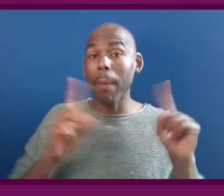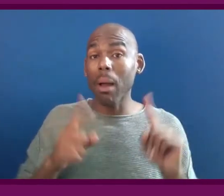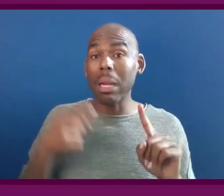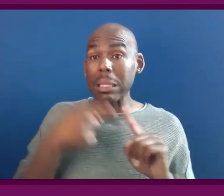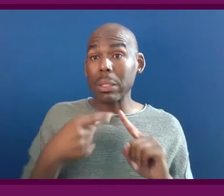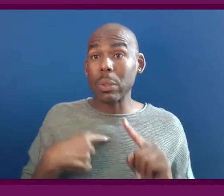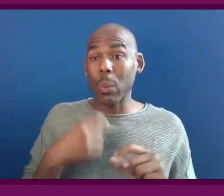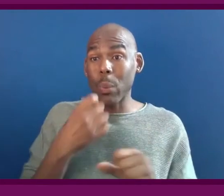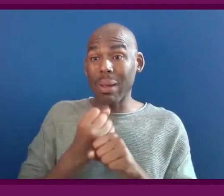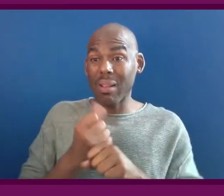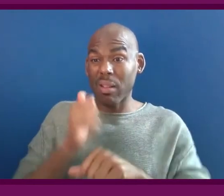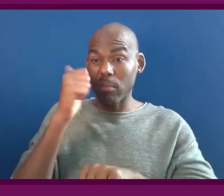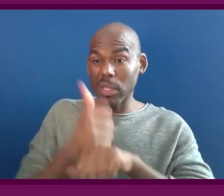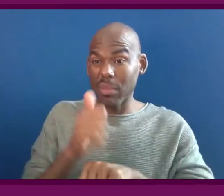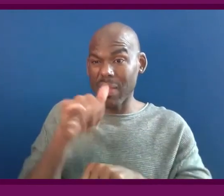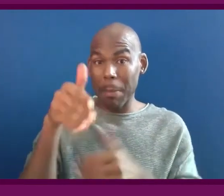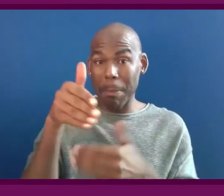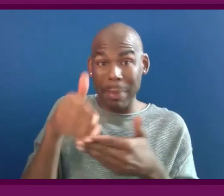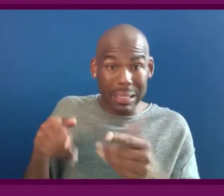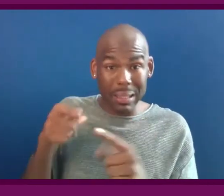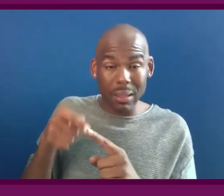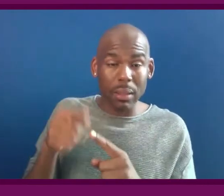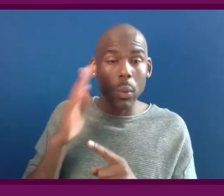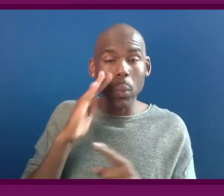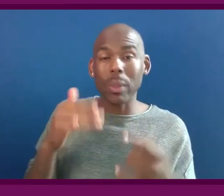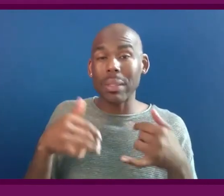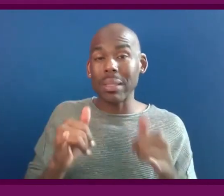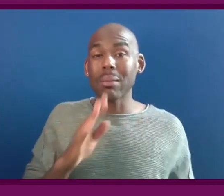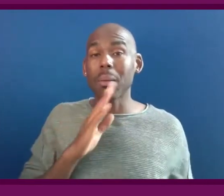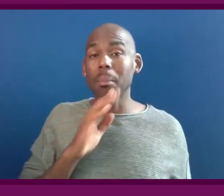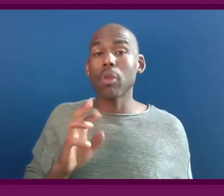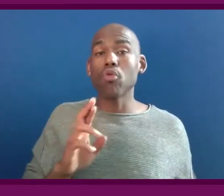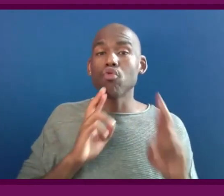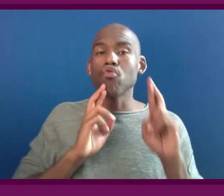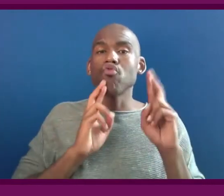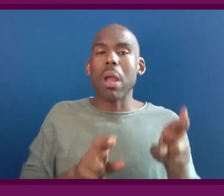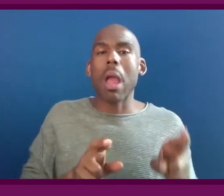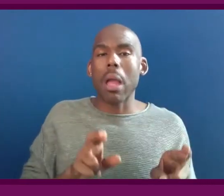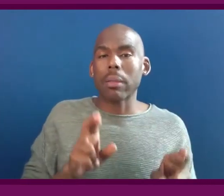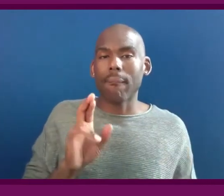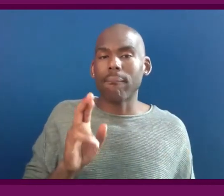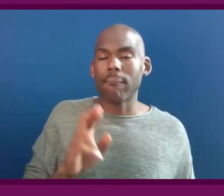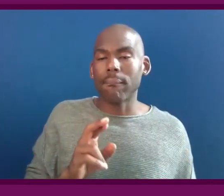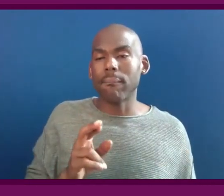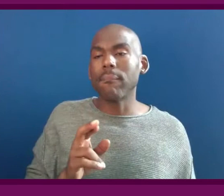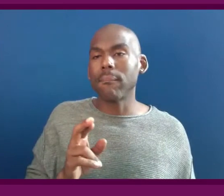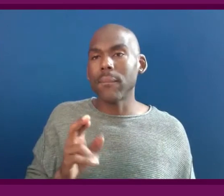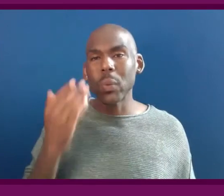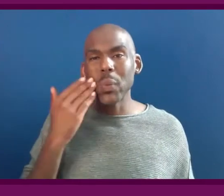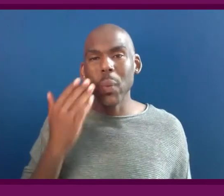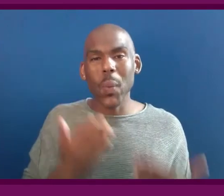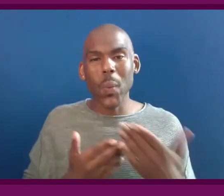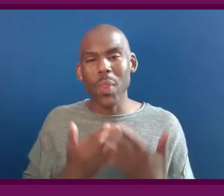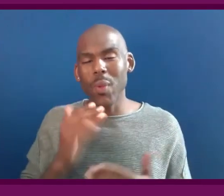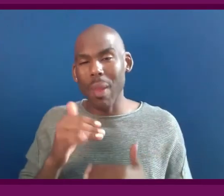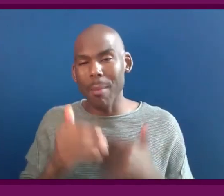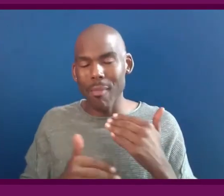But until we get that implementation piece, it's all going to still just be reactive. Kamilah Martin-Proctor: And having to have to go through the process